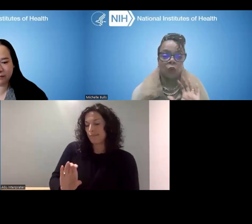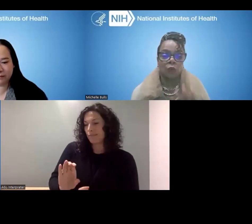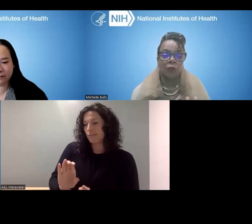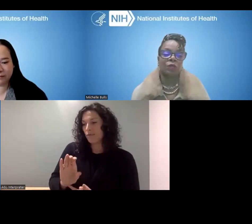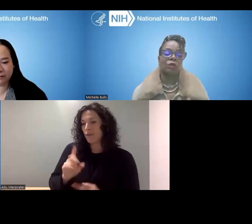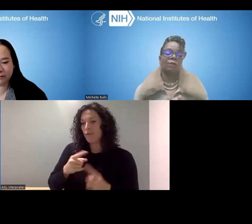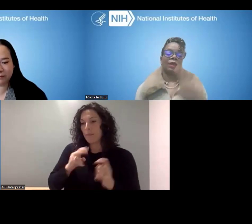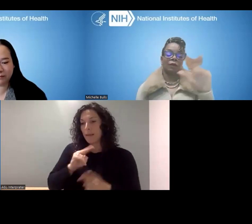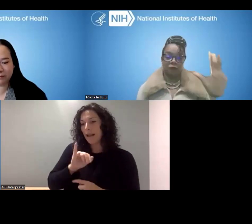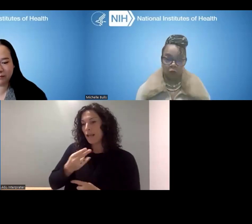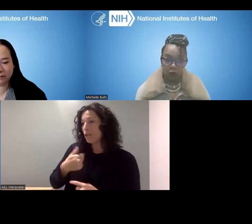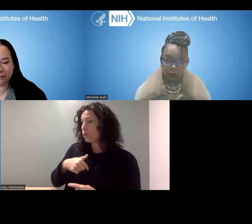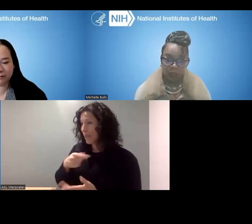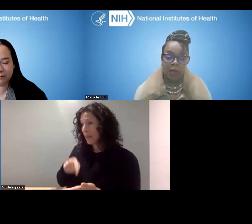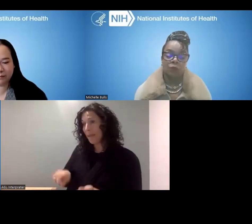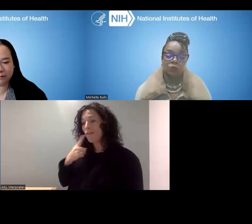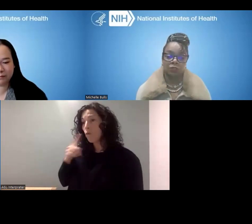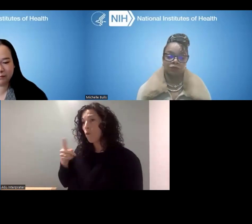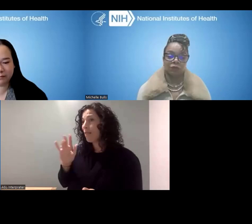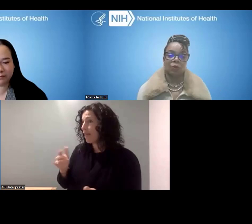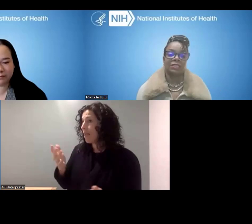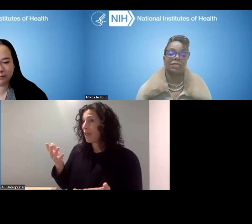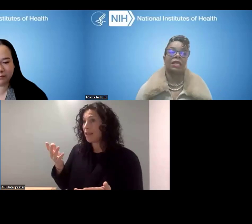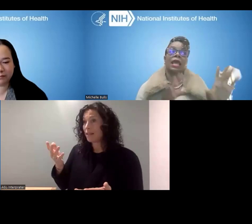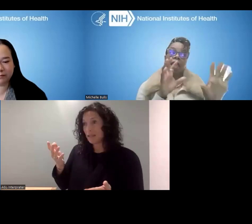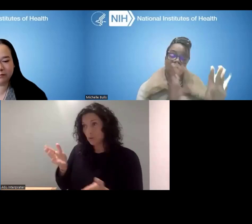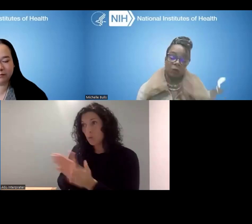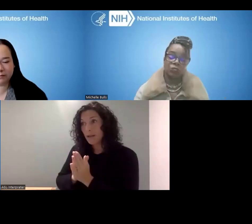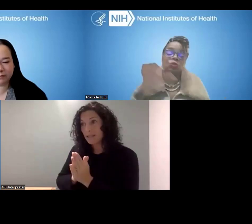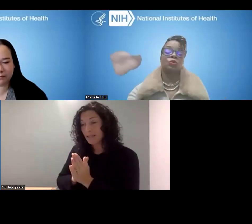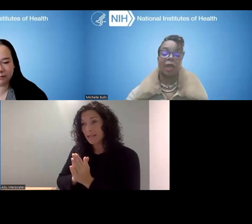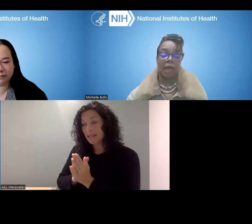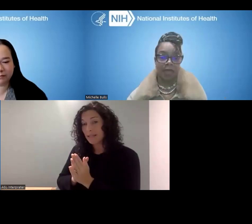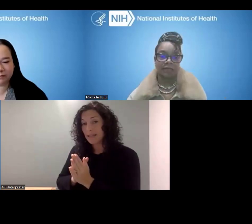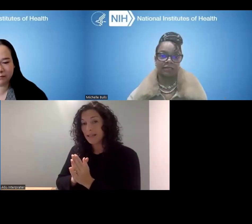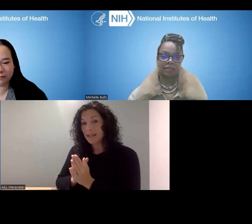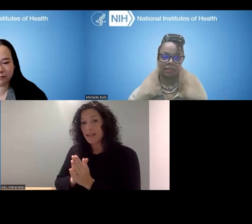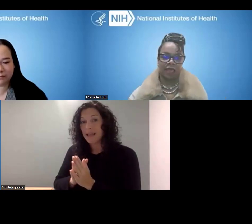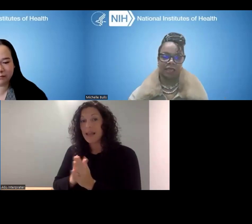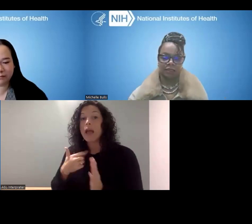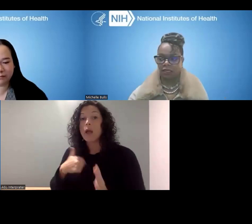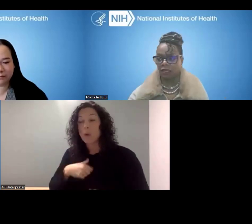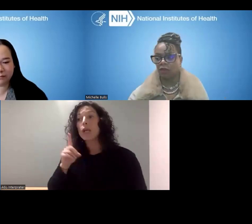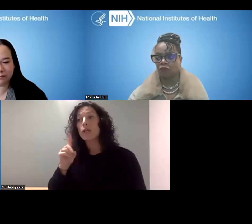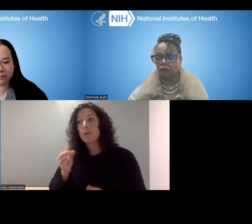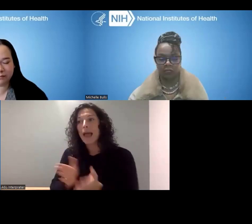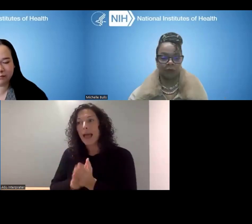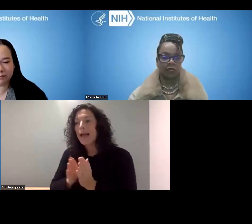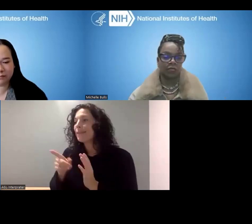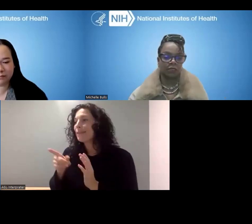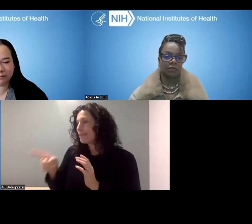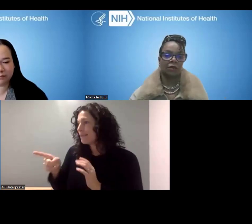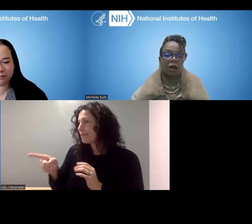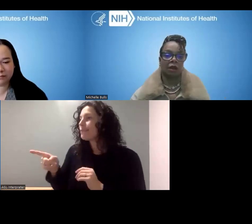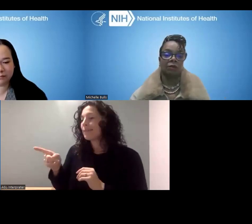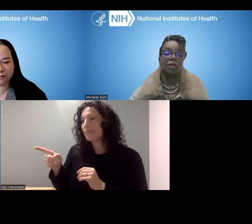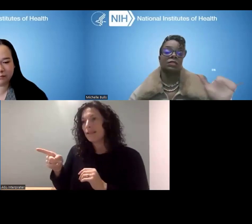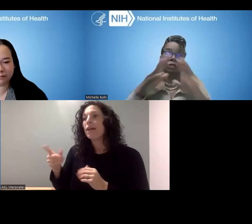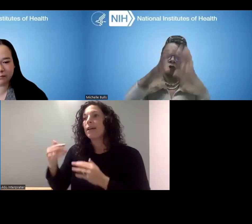we would only pay for that which was requested, and we do ask that the recipients consider